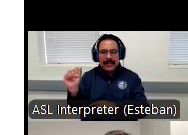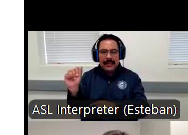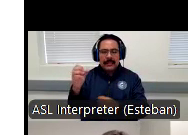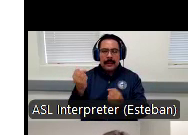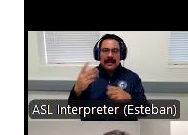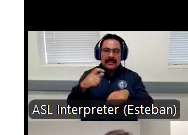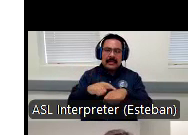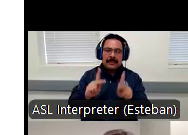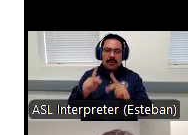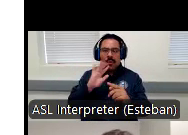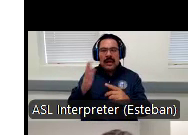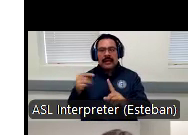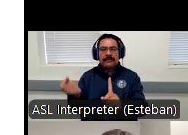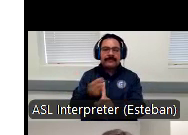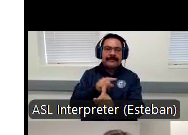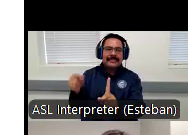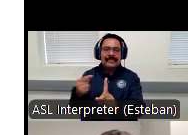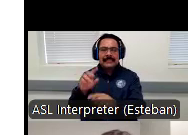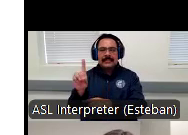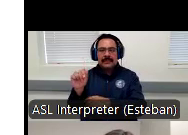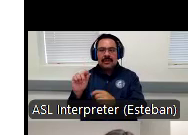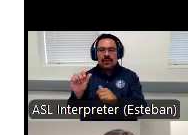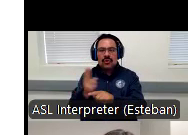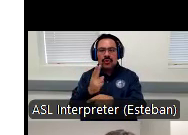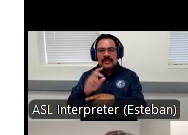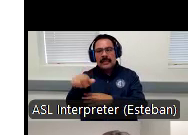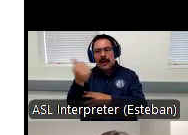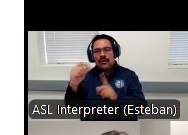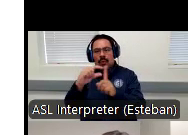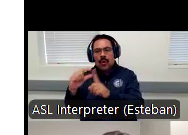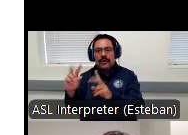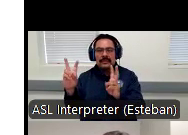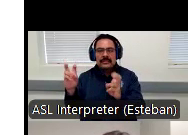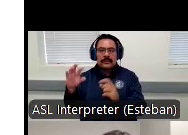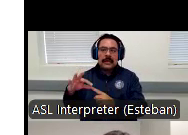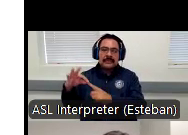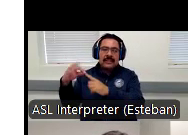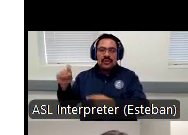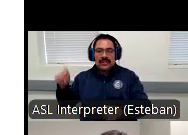the subject of disability by using alternative words, such as special needs or differently abled,